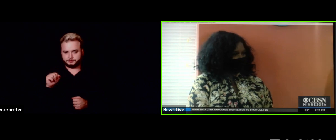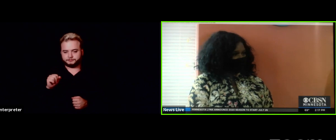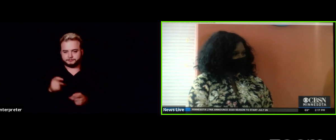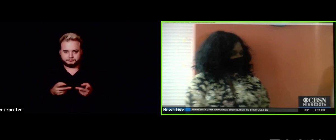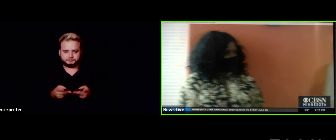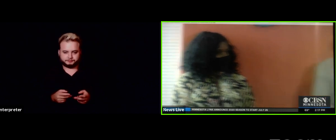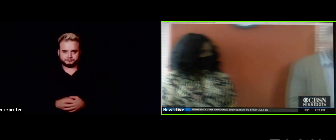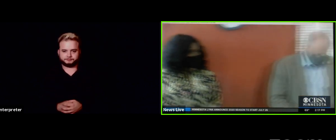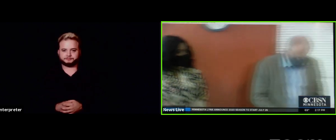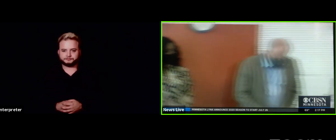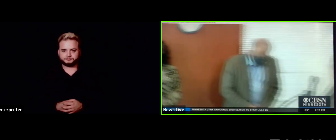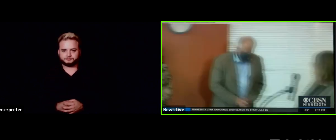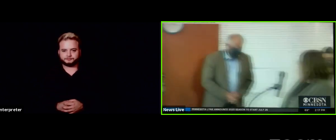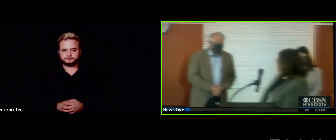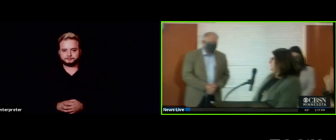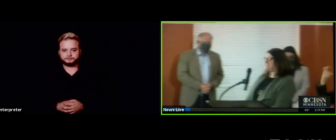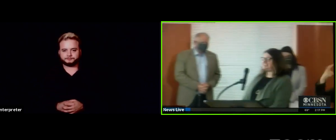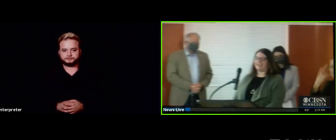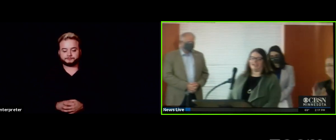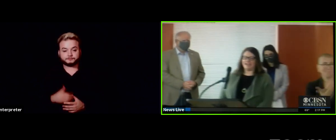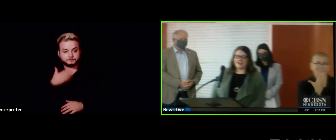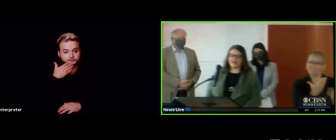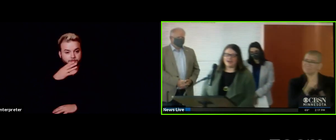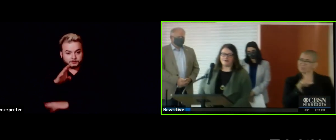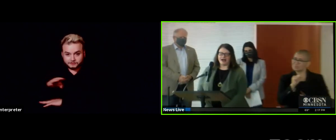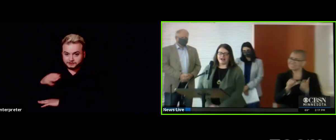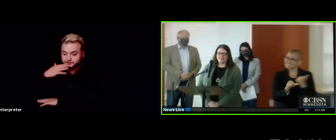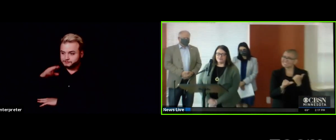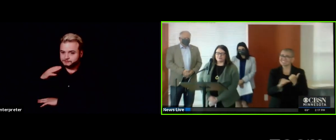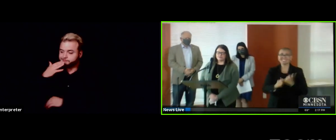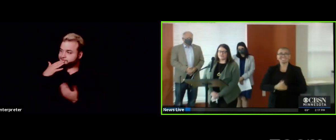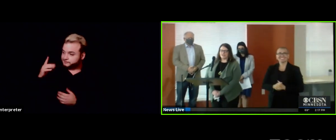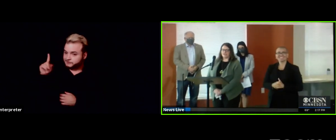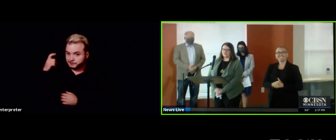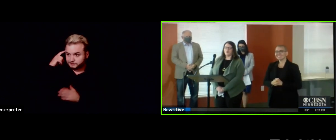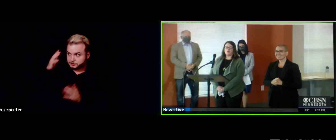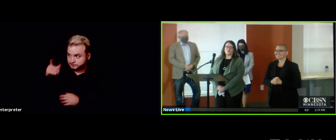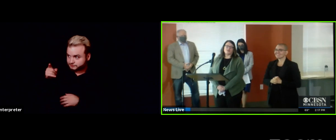Governor and Lieutenant Governor for having me today. I'm here representing a whole lot